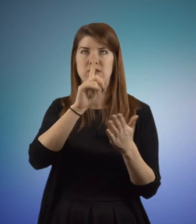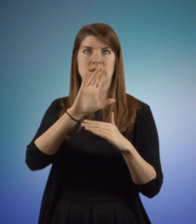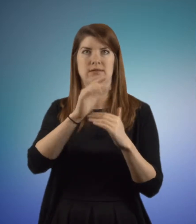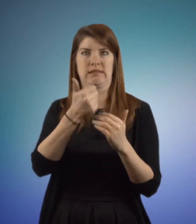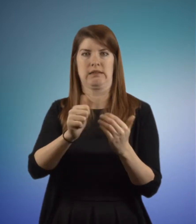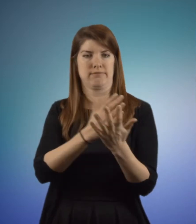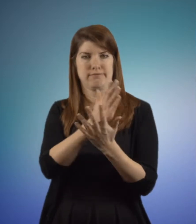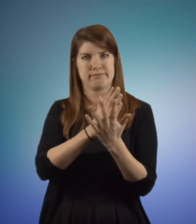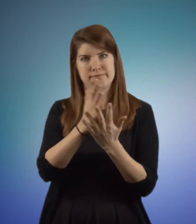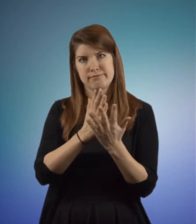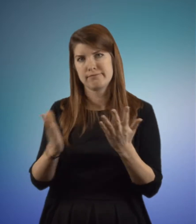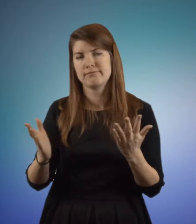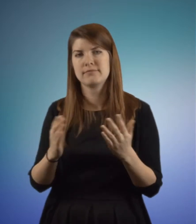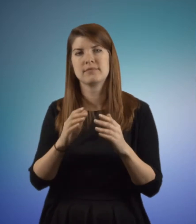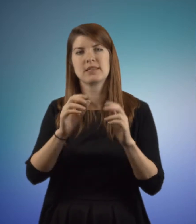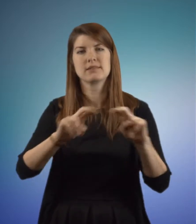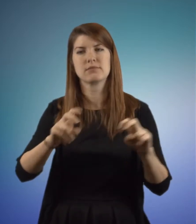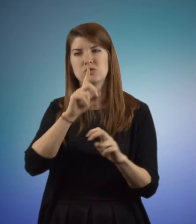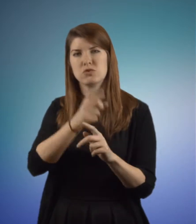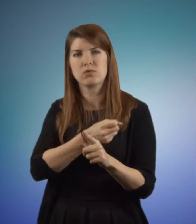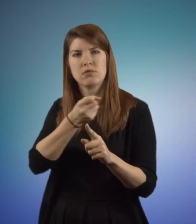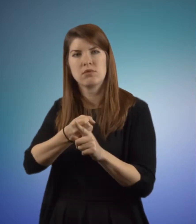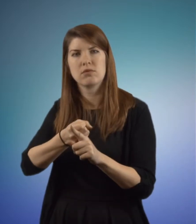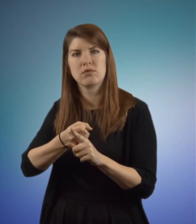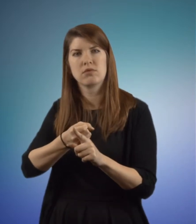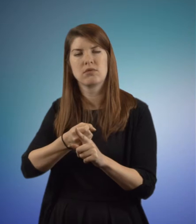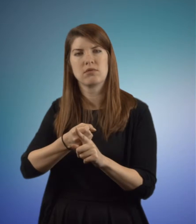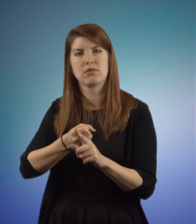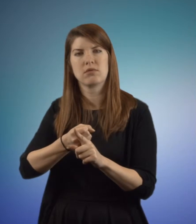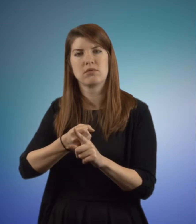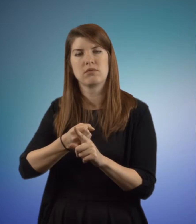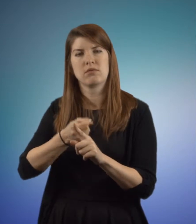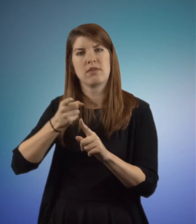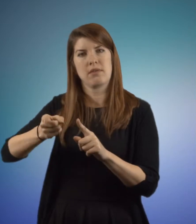to necessarily impact the implications of that hearing loss.